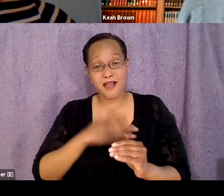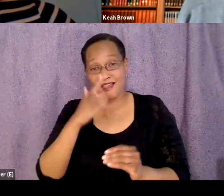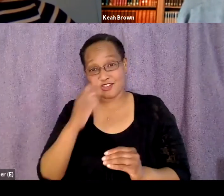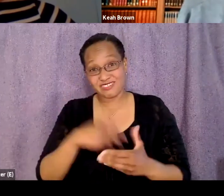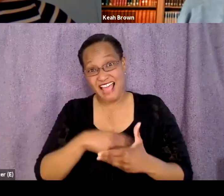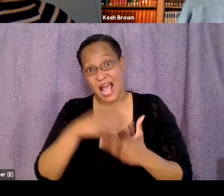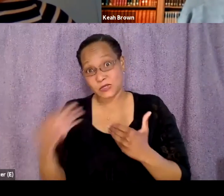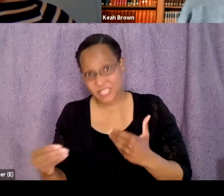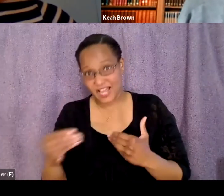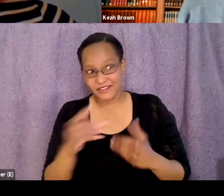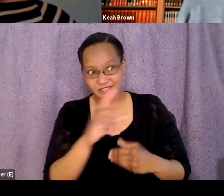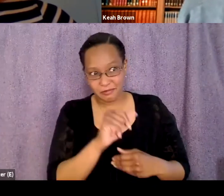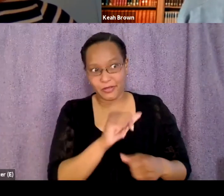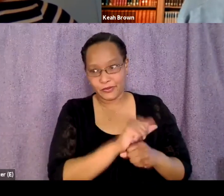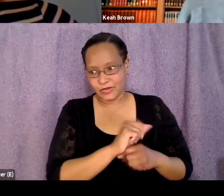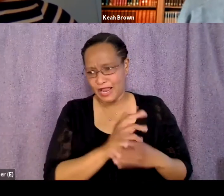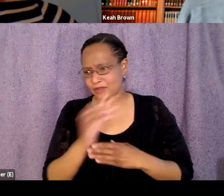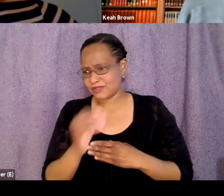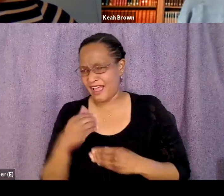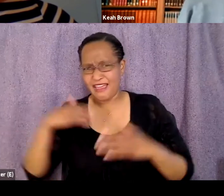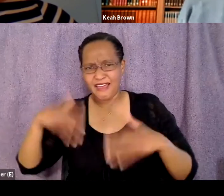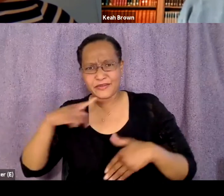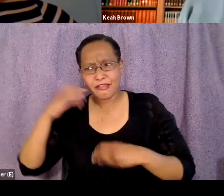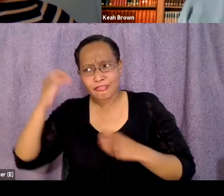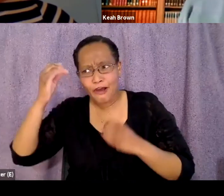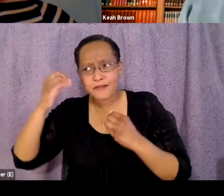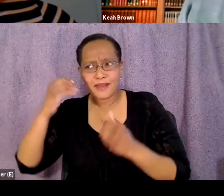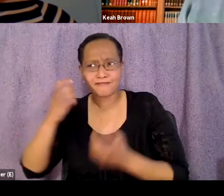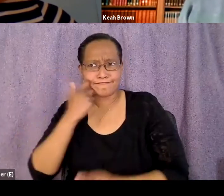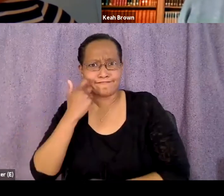Keah Brown: I'm just like I haven't thought about it in a while, but I would there's so